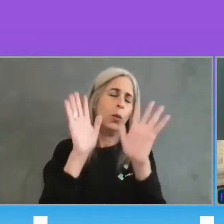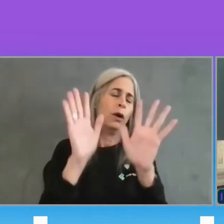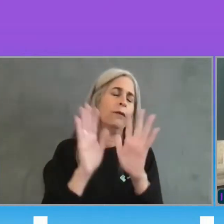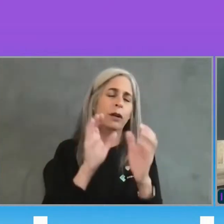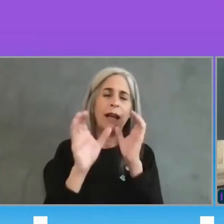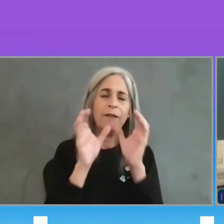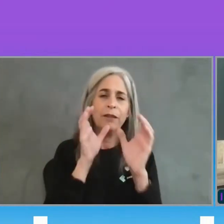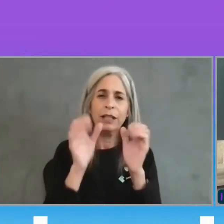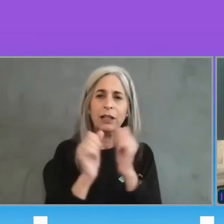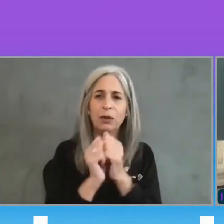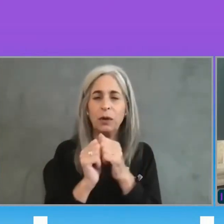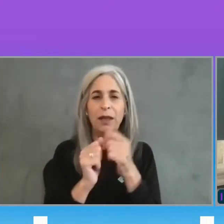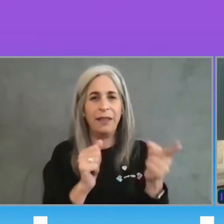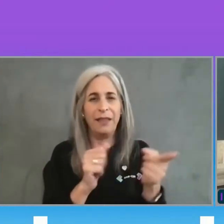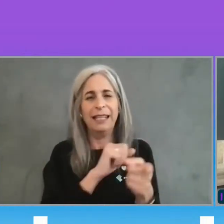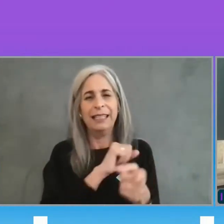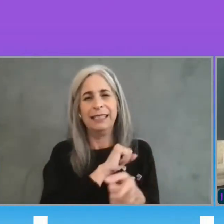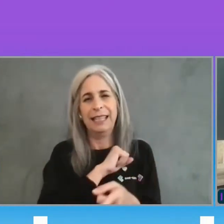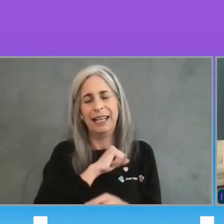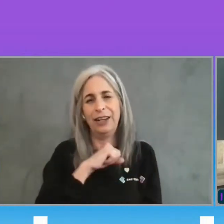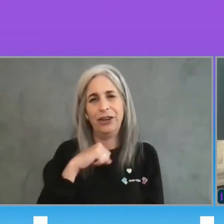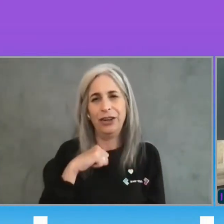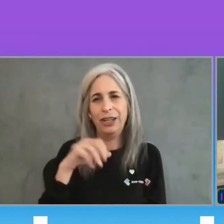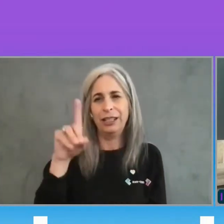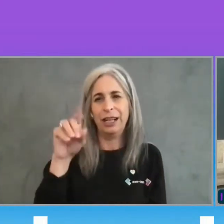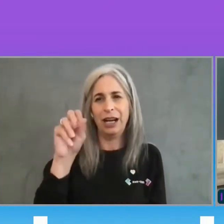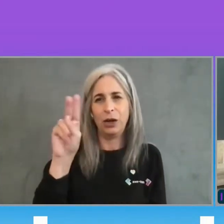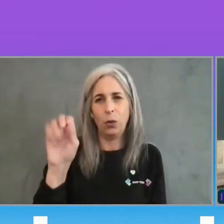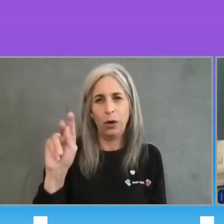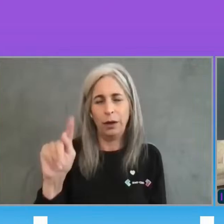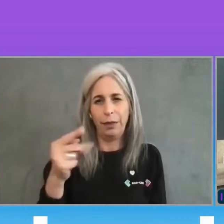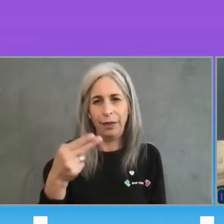conversation between Senator Duckworth and Representative